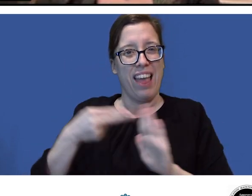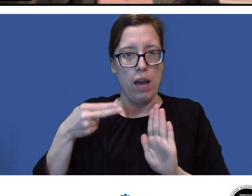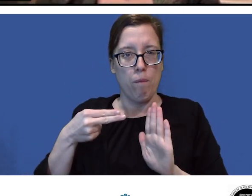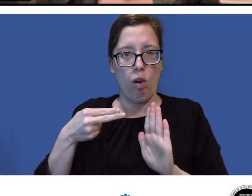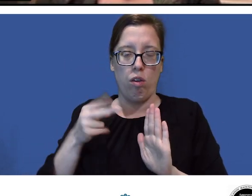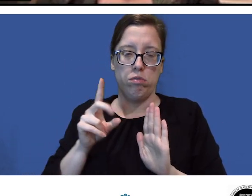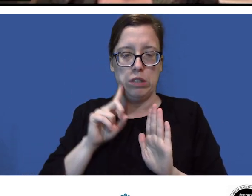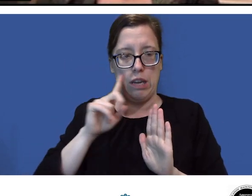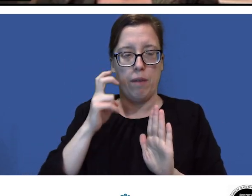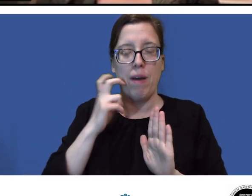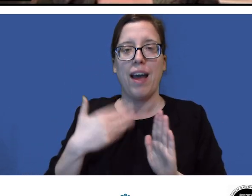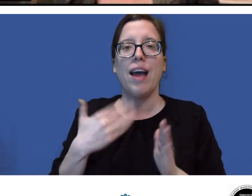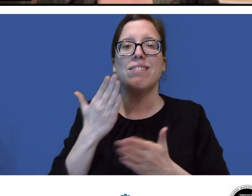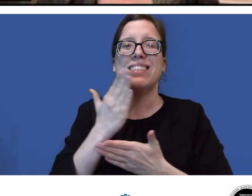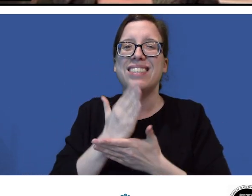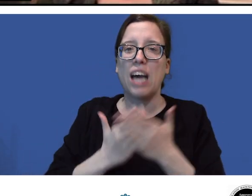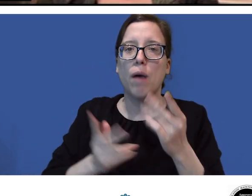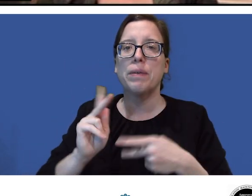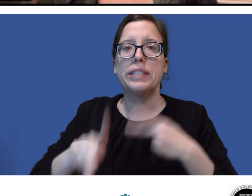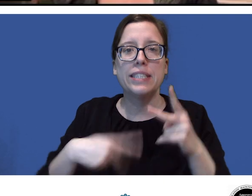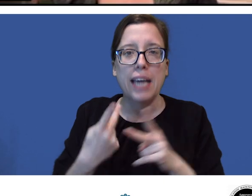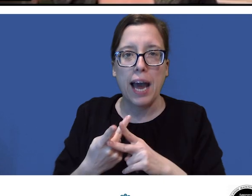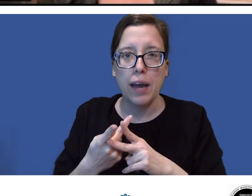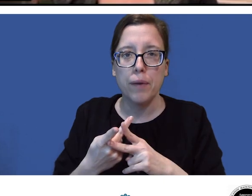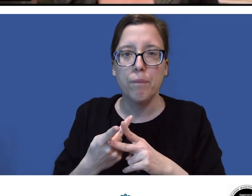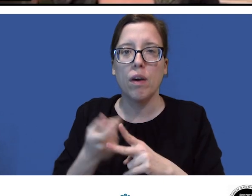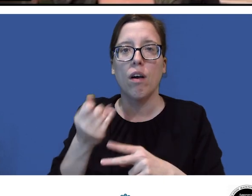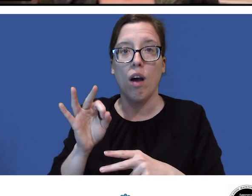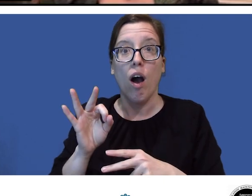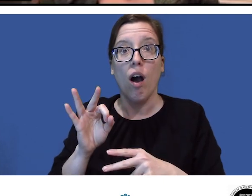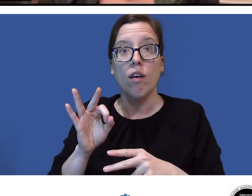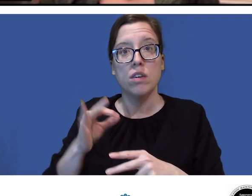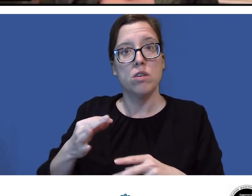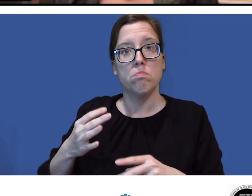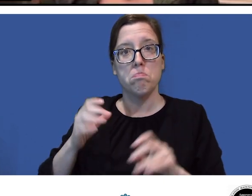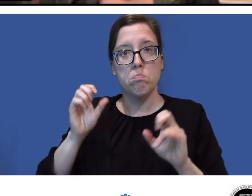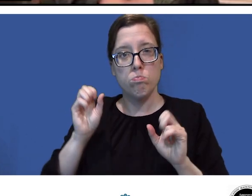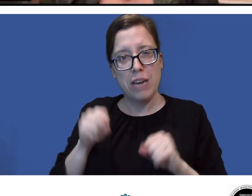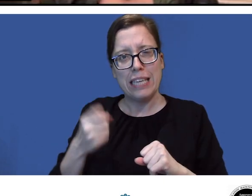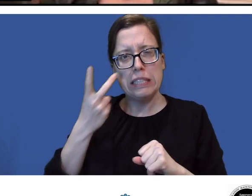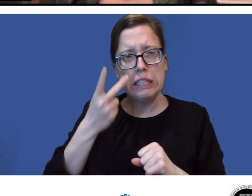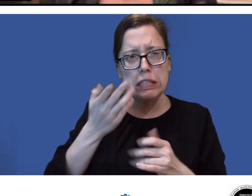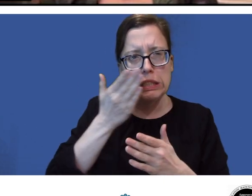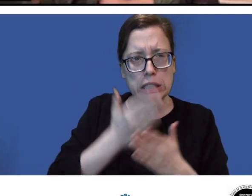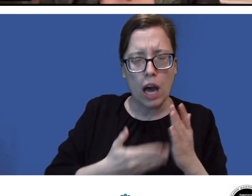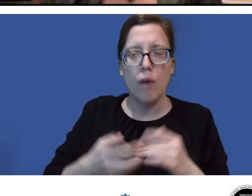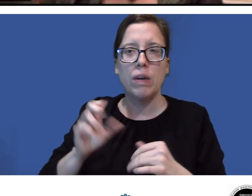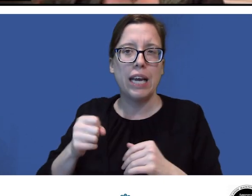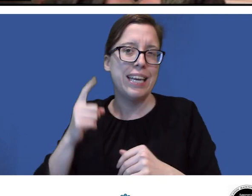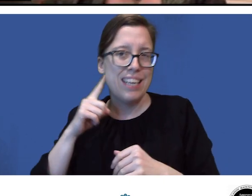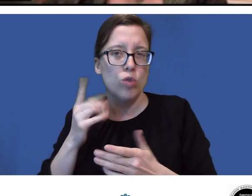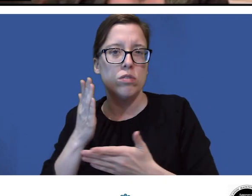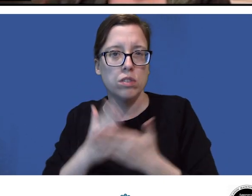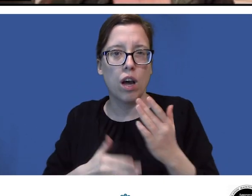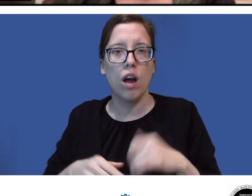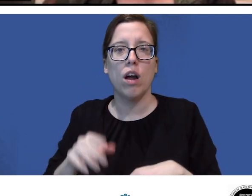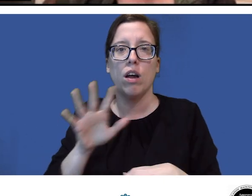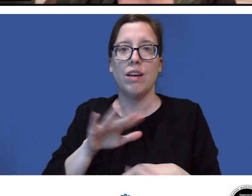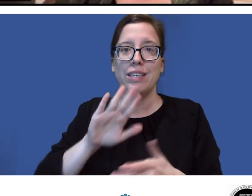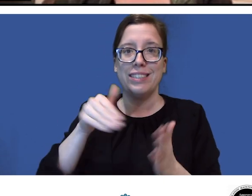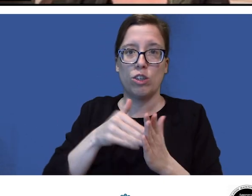of useful vision and/or hearing. The National Center on DeafBlindness estimates that 95 to 99%